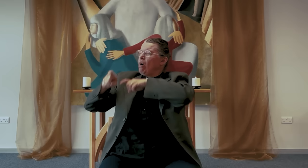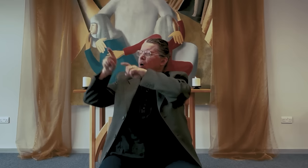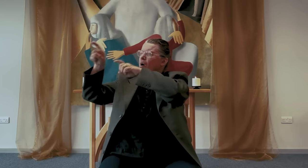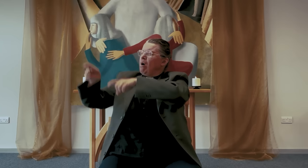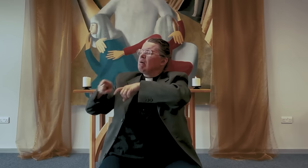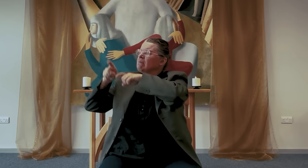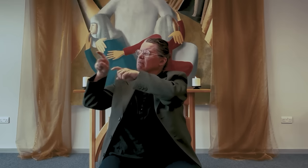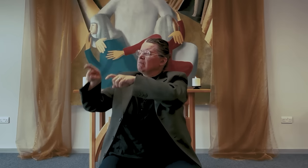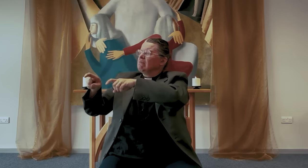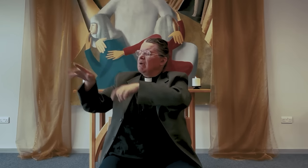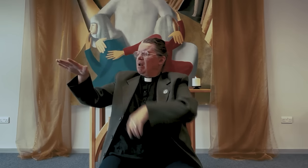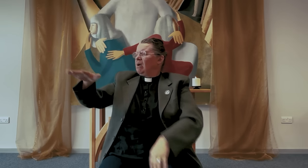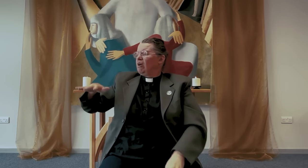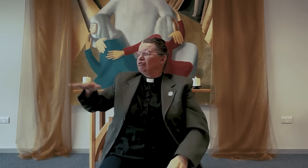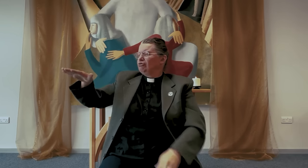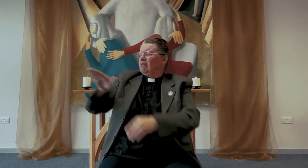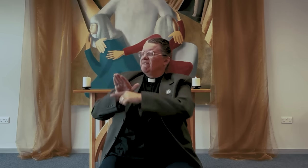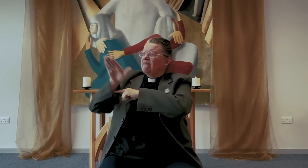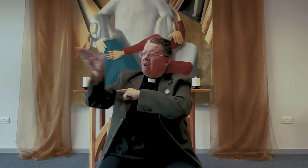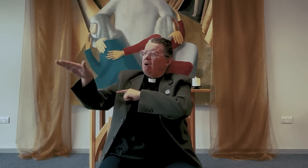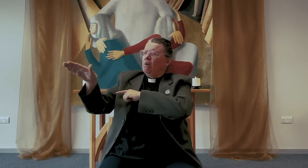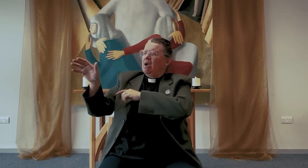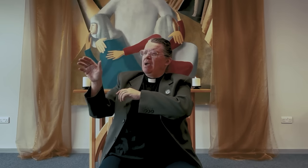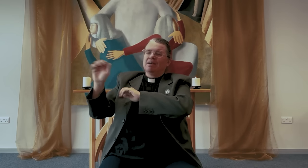by their stay in a country not their own.